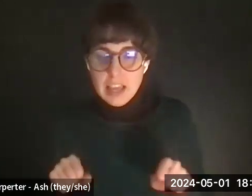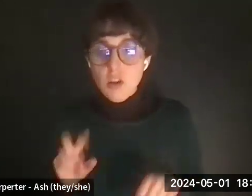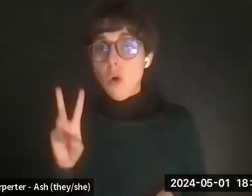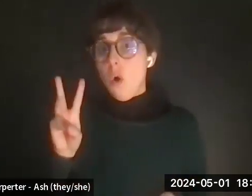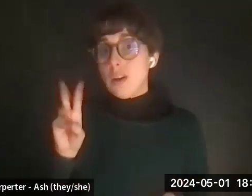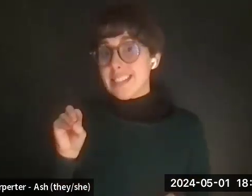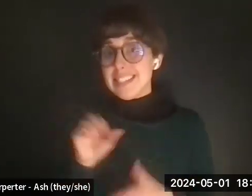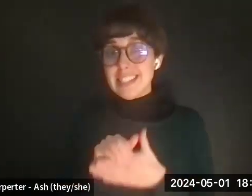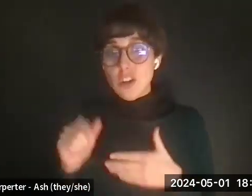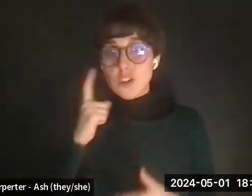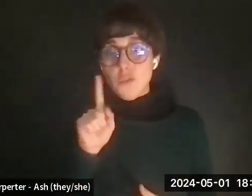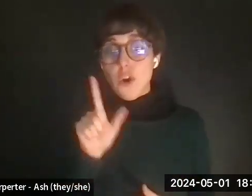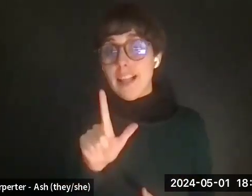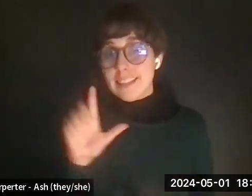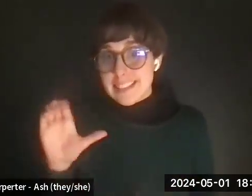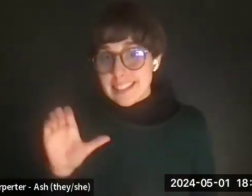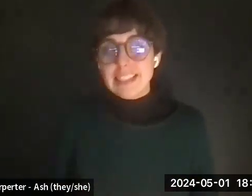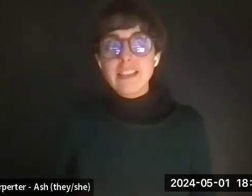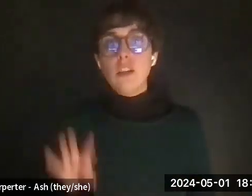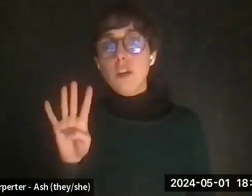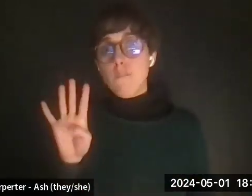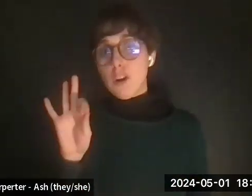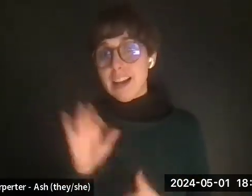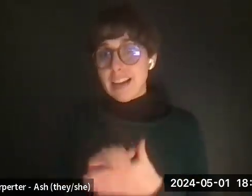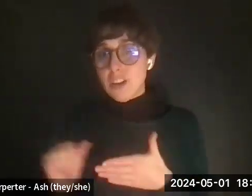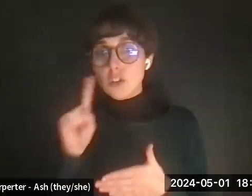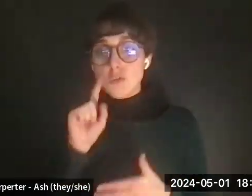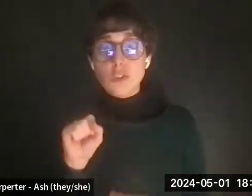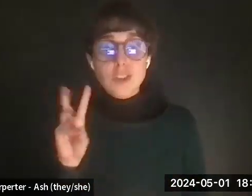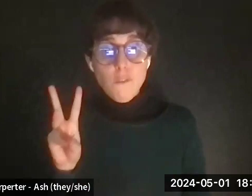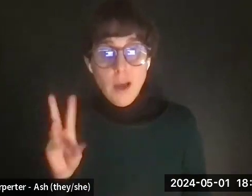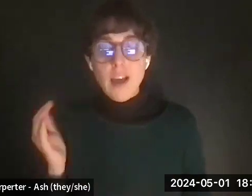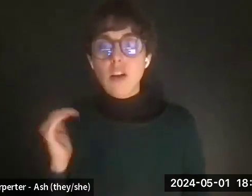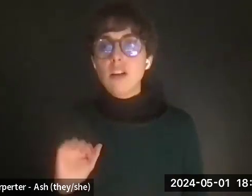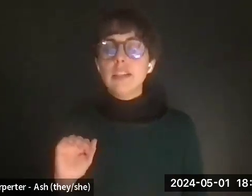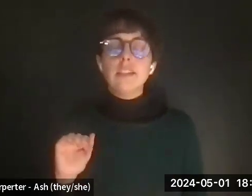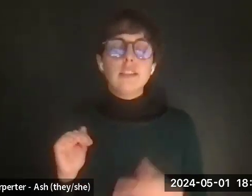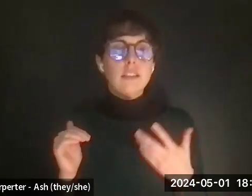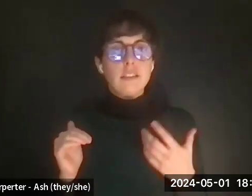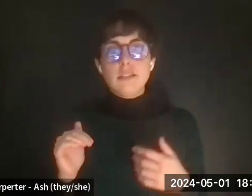for an EHR software psychology today, $30 a month. I mean, this stuff really adds up.